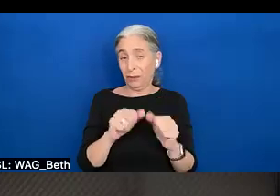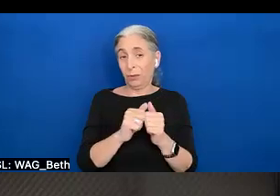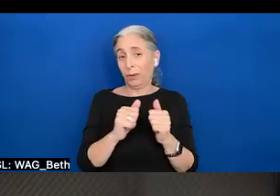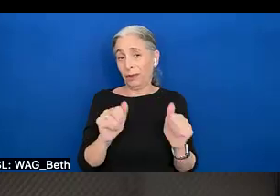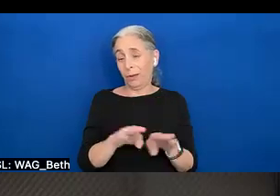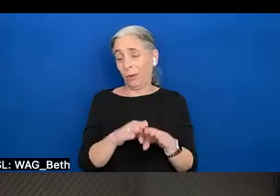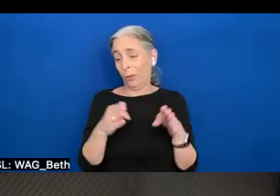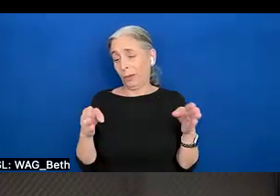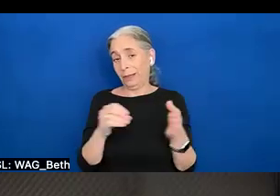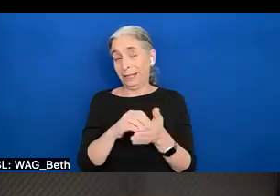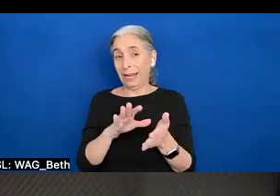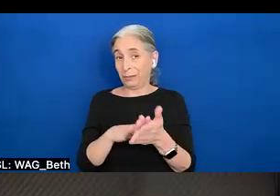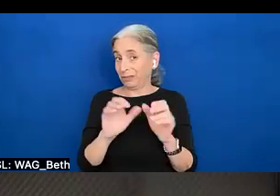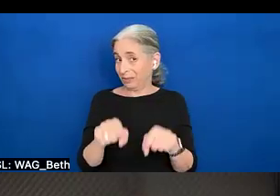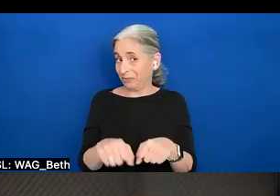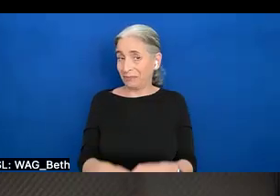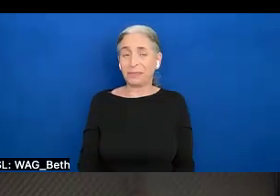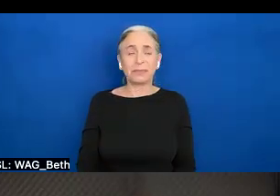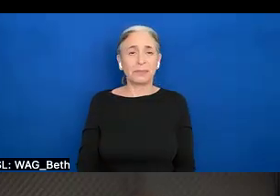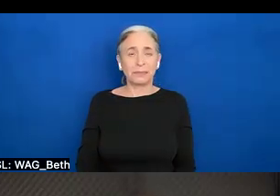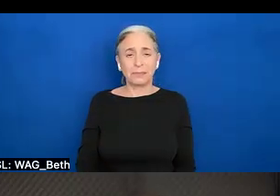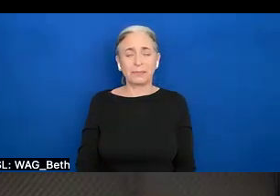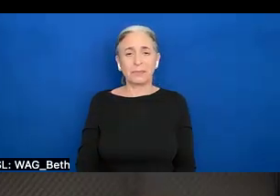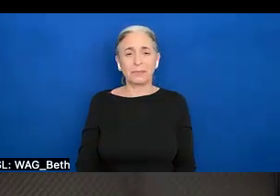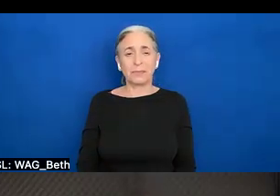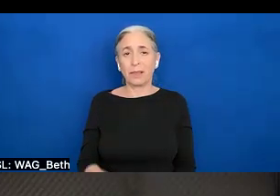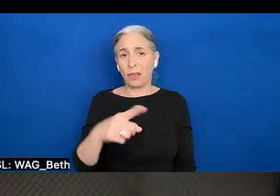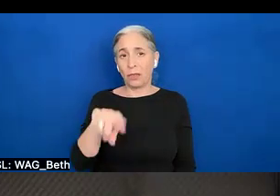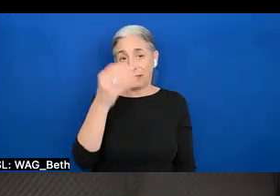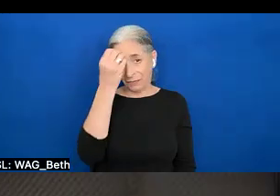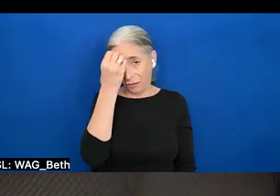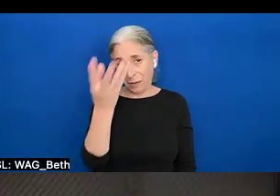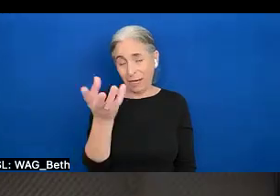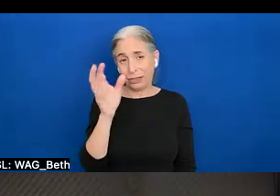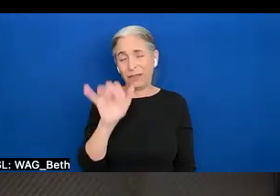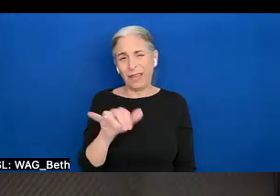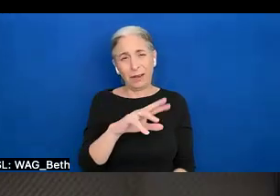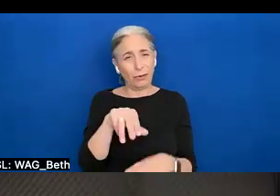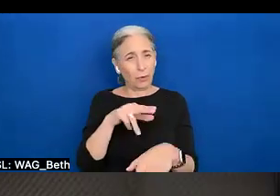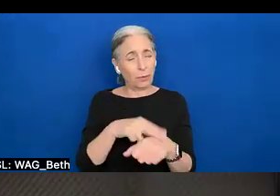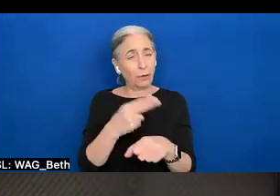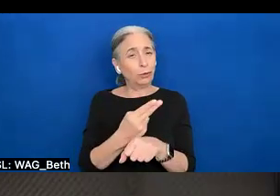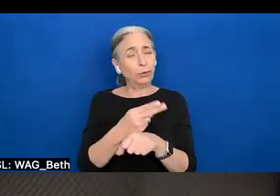without opening the document. And those are information that normally are used by